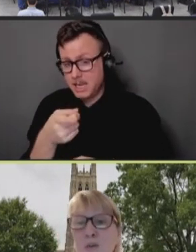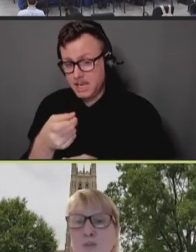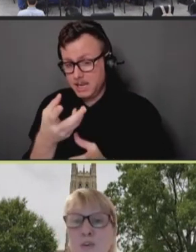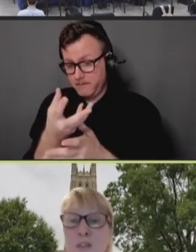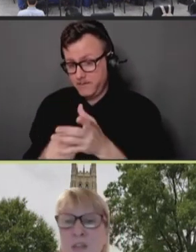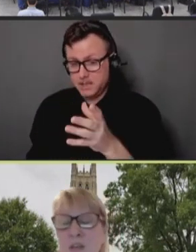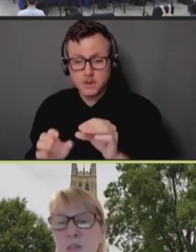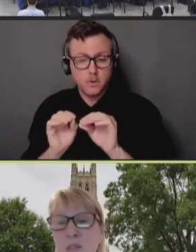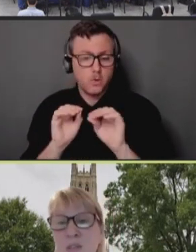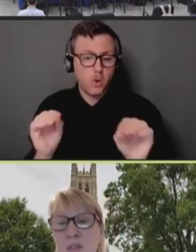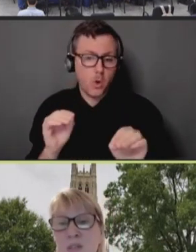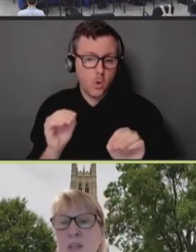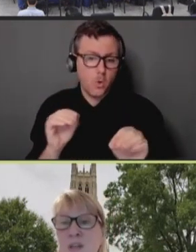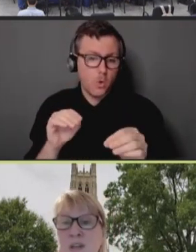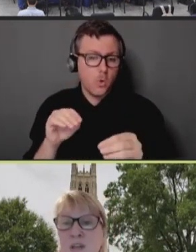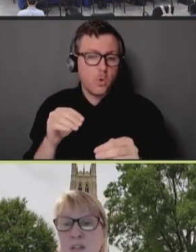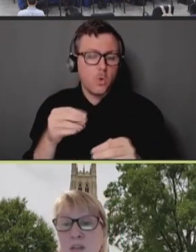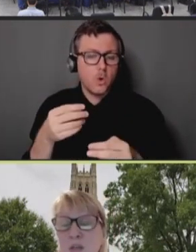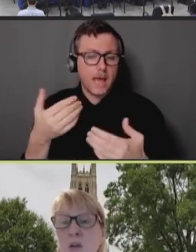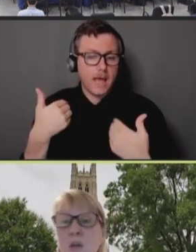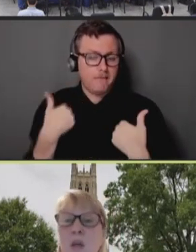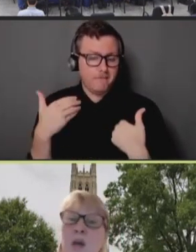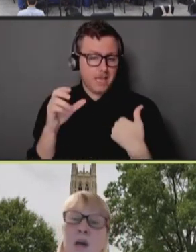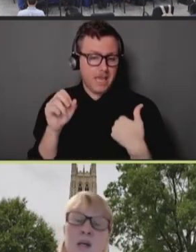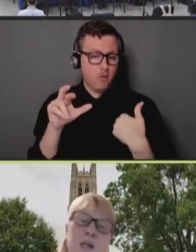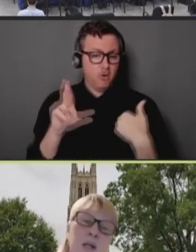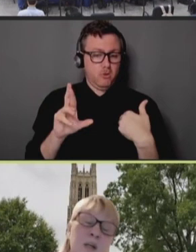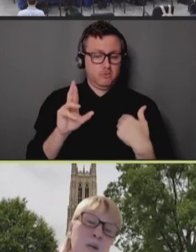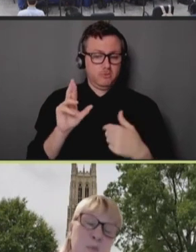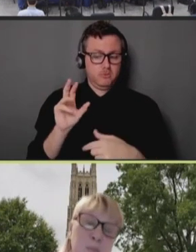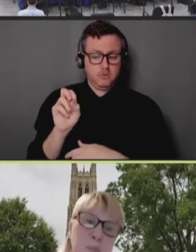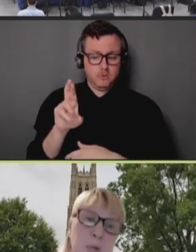of Alzheimer's disease risk factor.